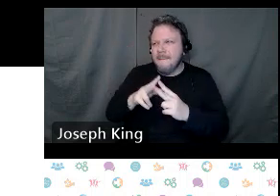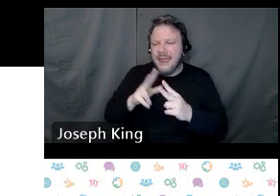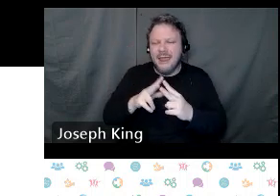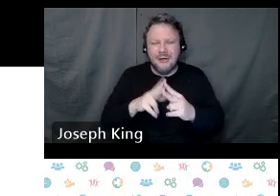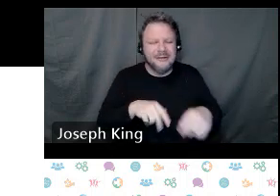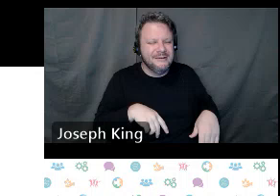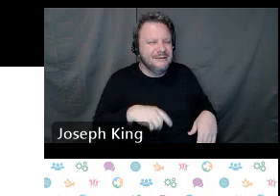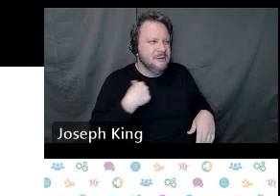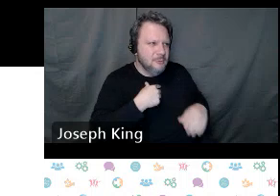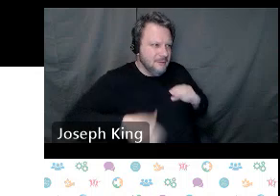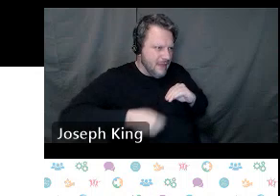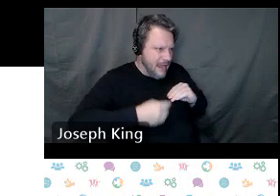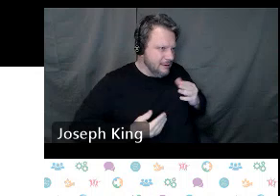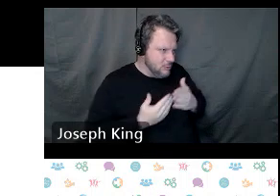Yeah, we've, we've added a new member.